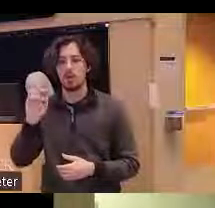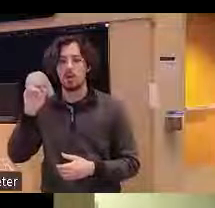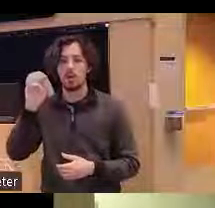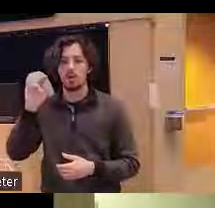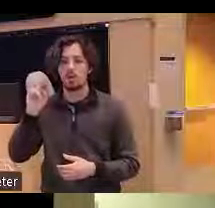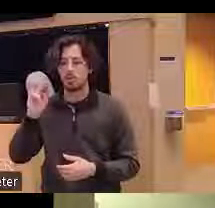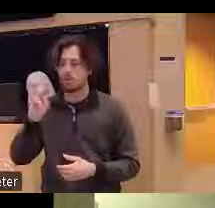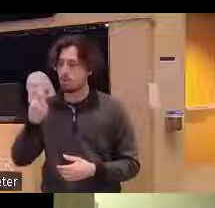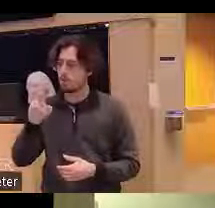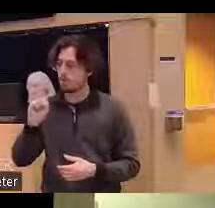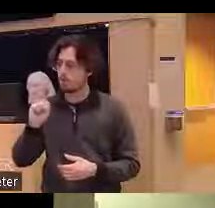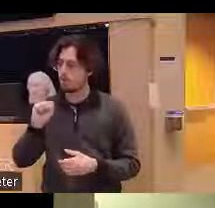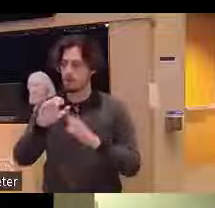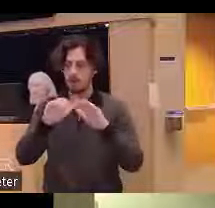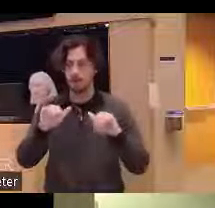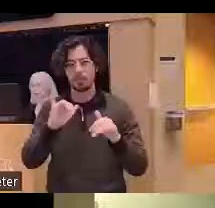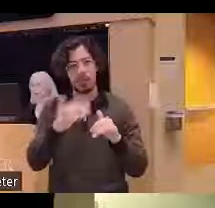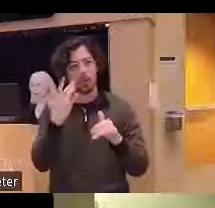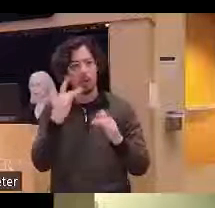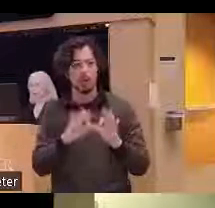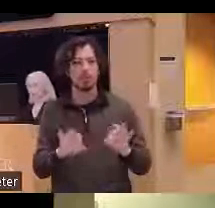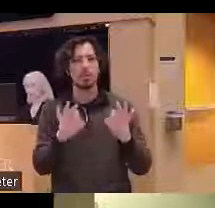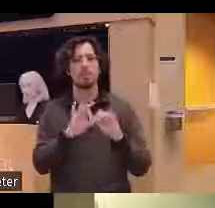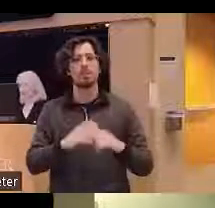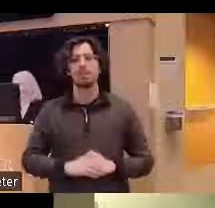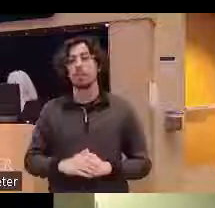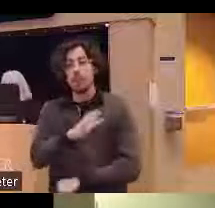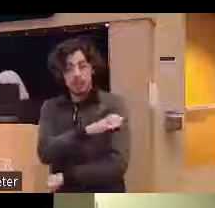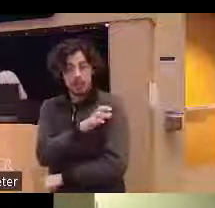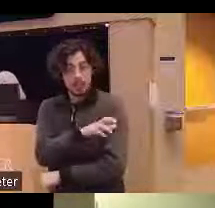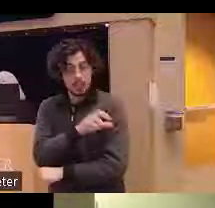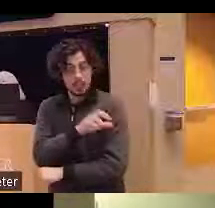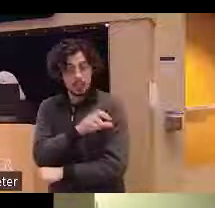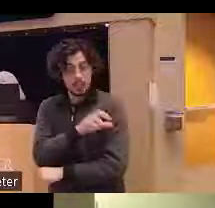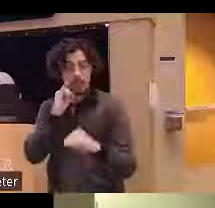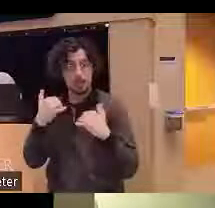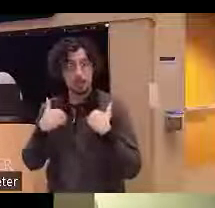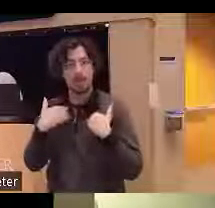let me also point out to you if you do clinical work um there's an interview called the pans